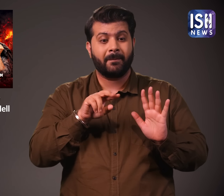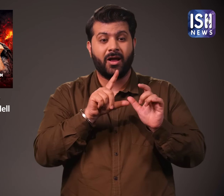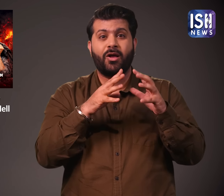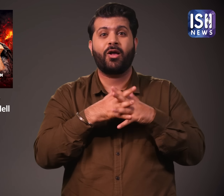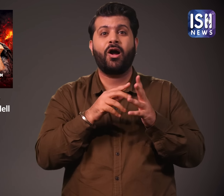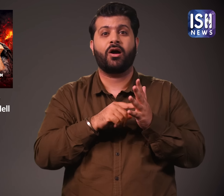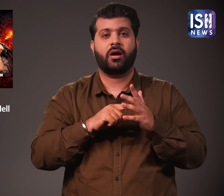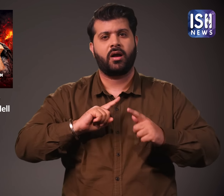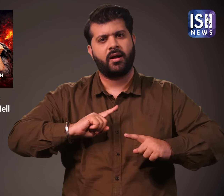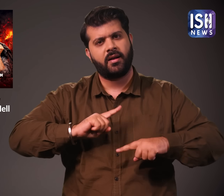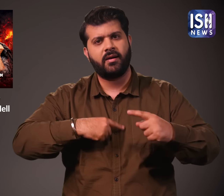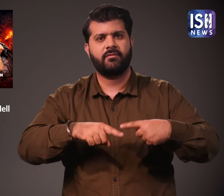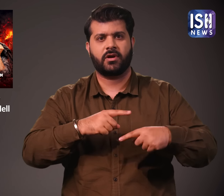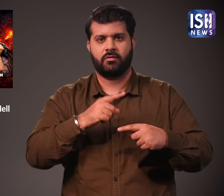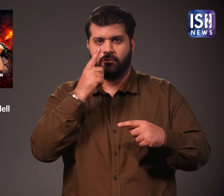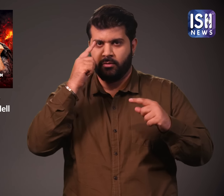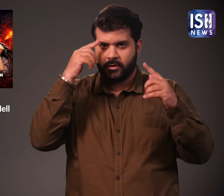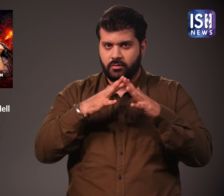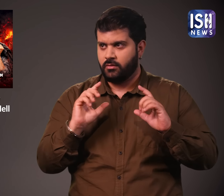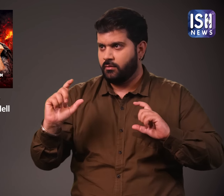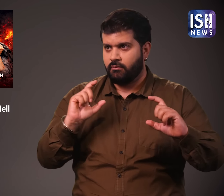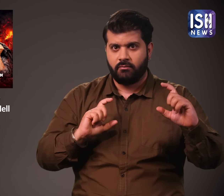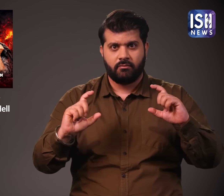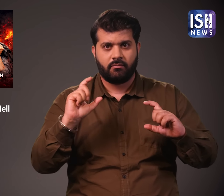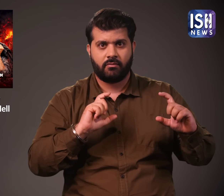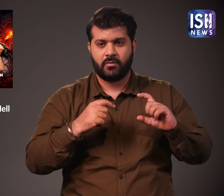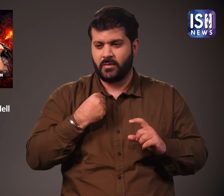These strict rules controlled women’s behavior in daily life.